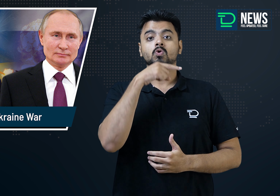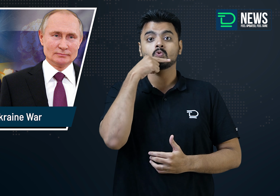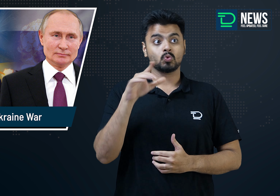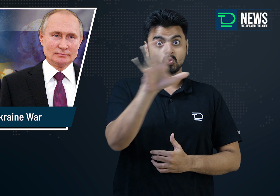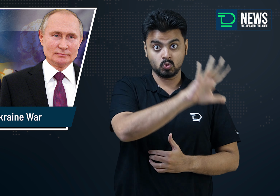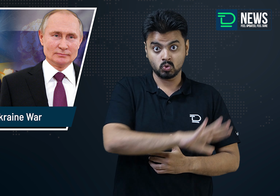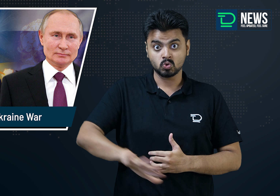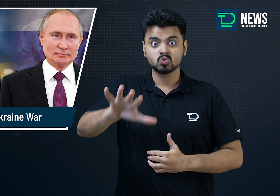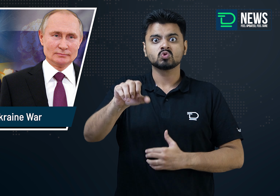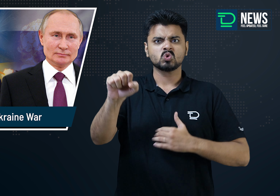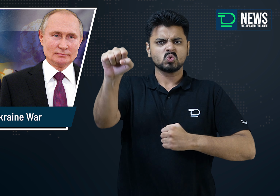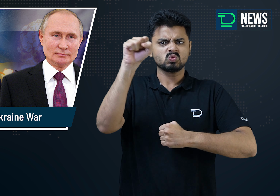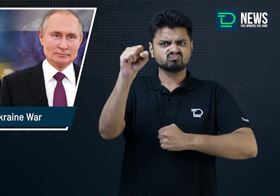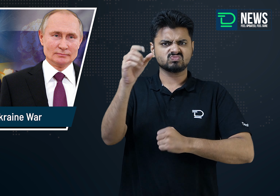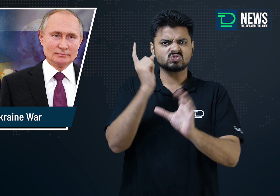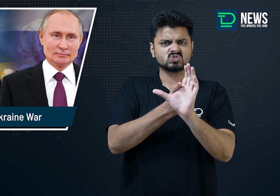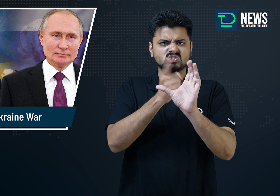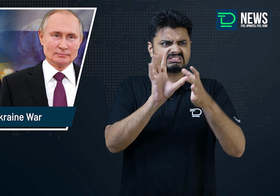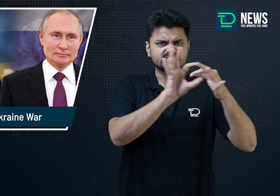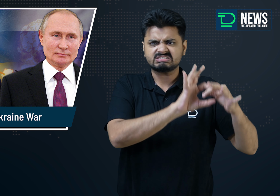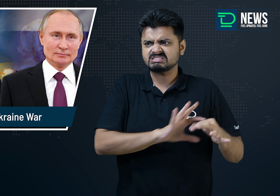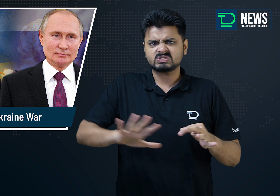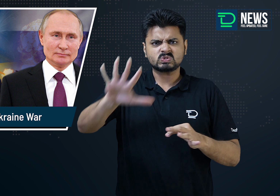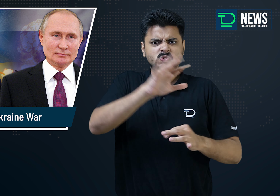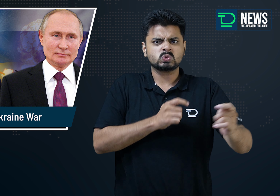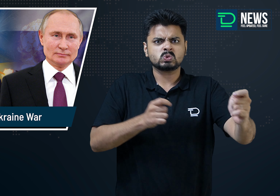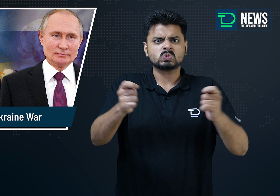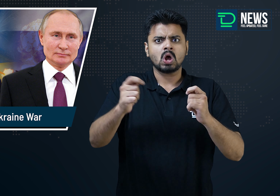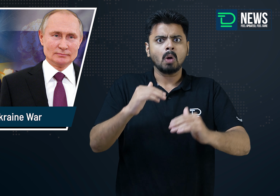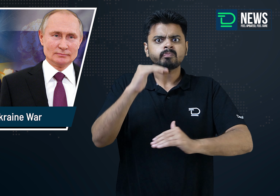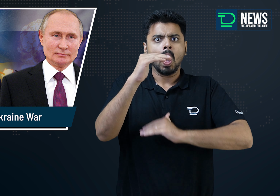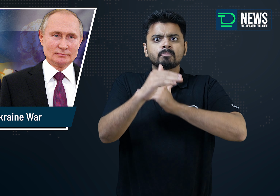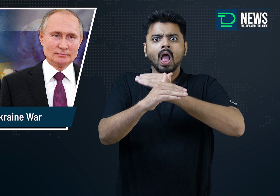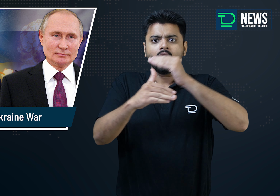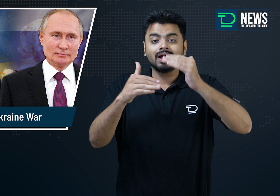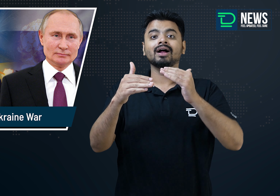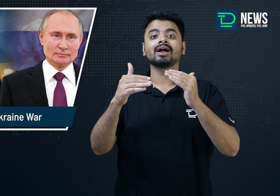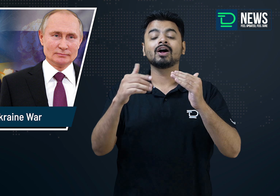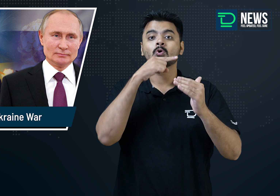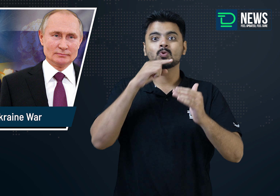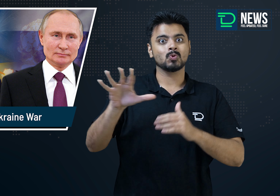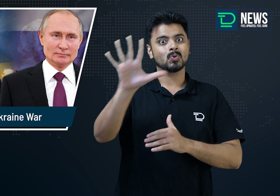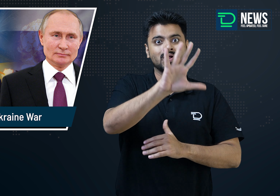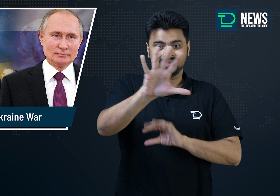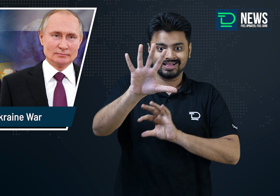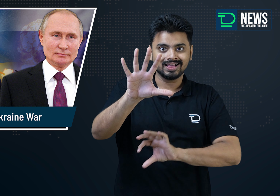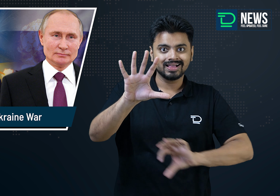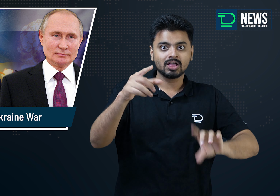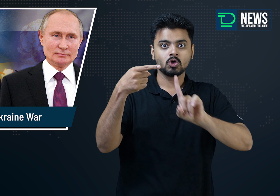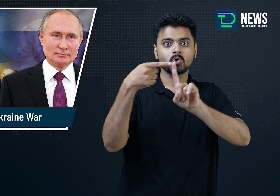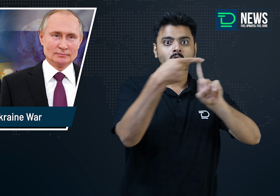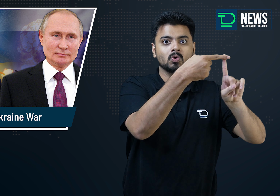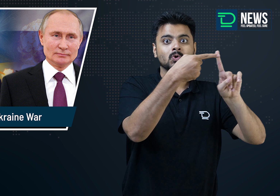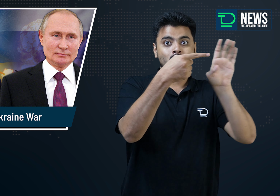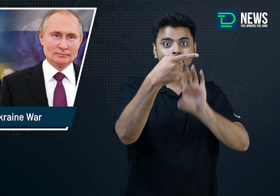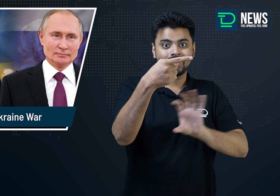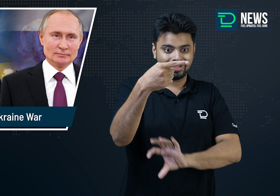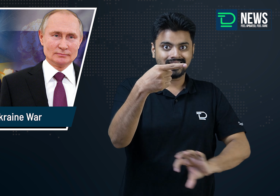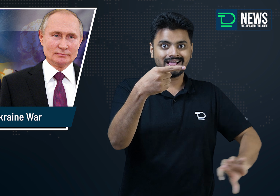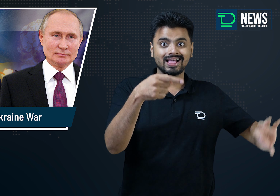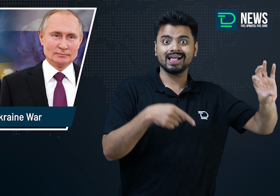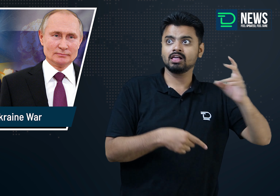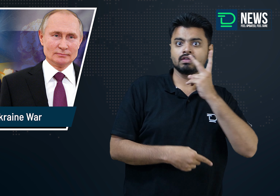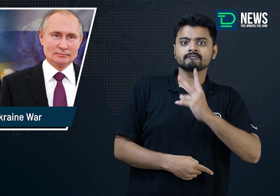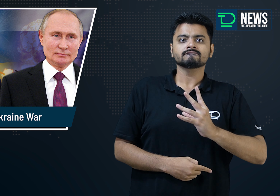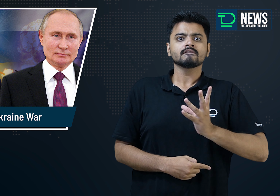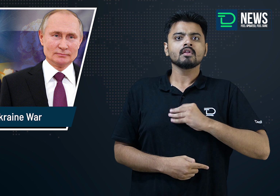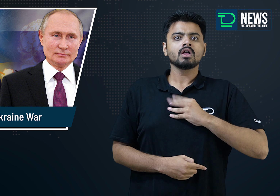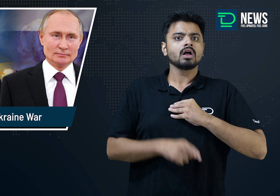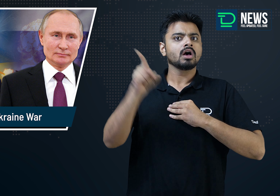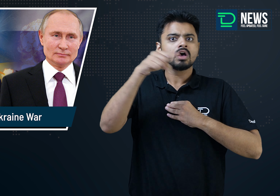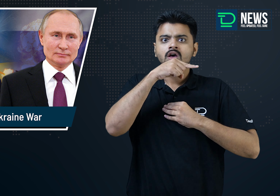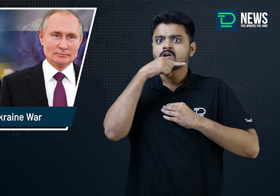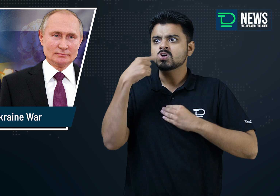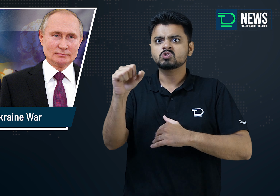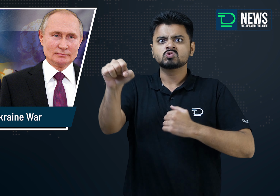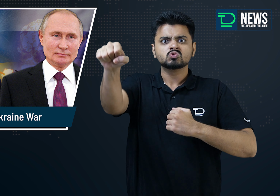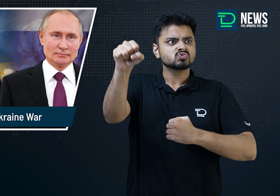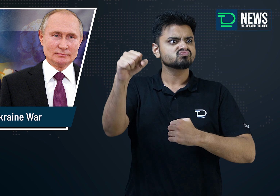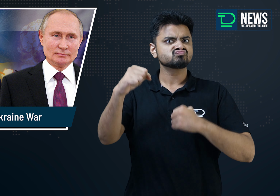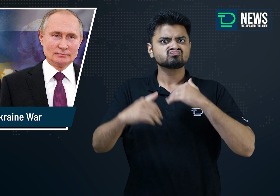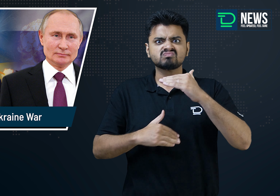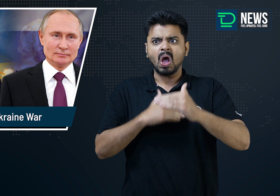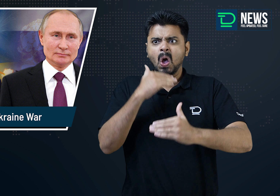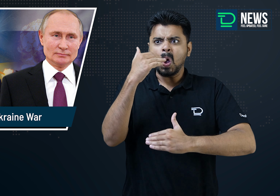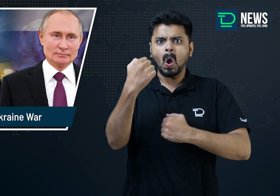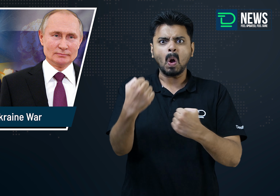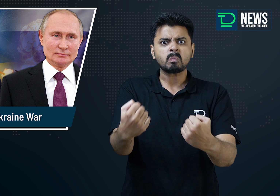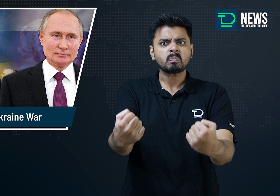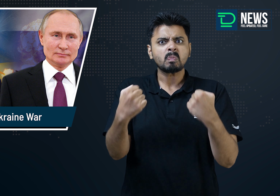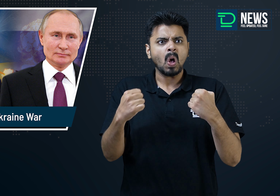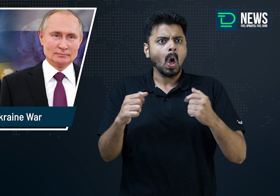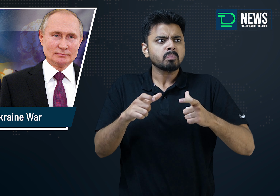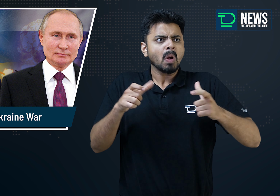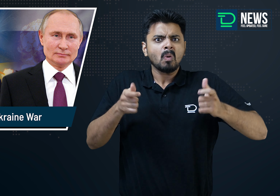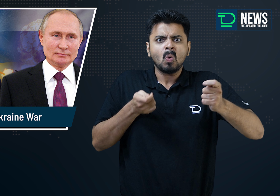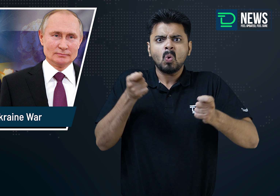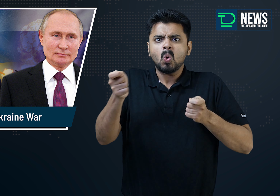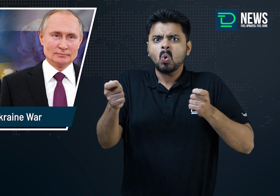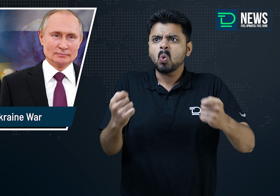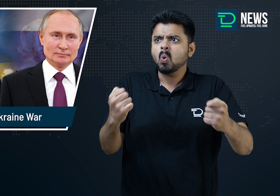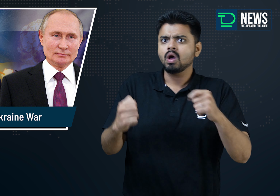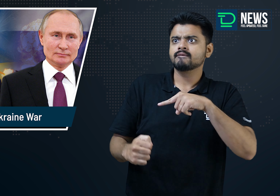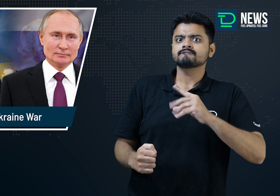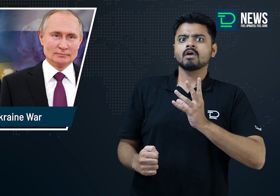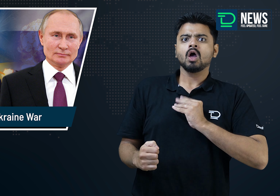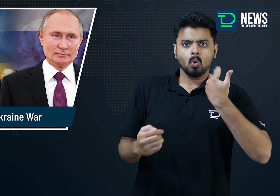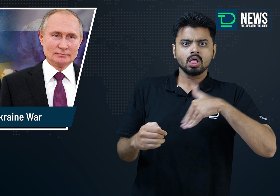Russia ruled over the Soviet Union,countries around Russia feared the Soviet Union would try to grow